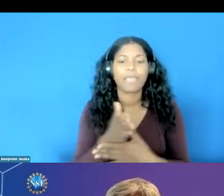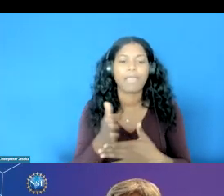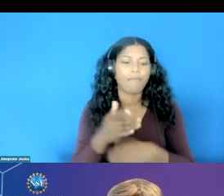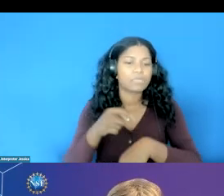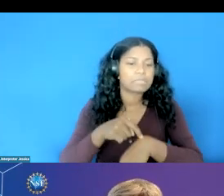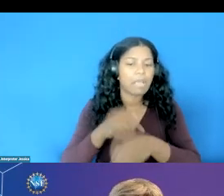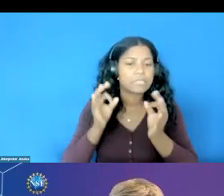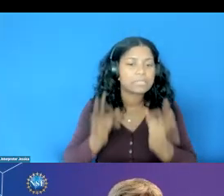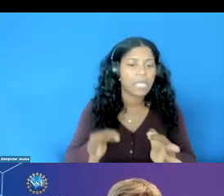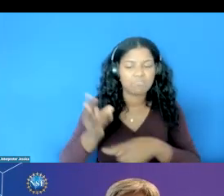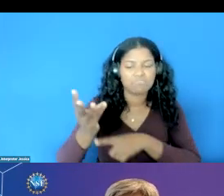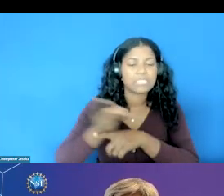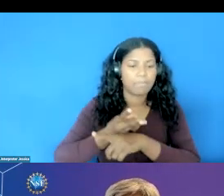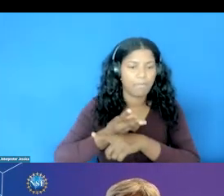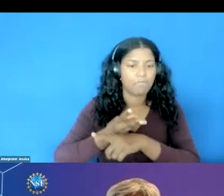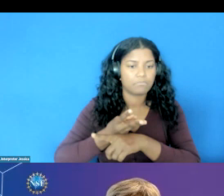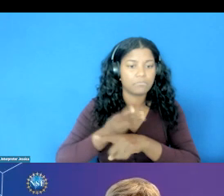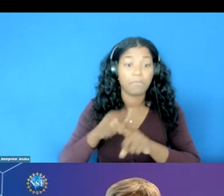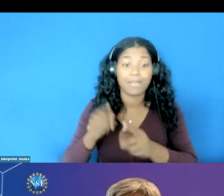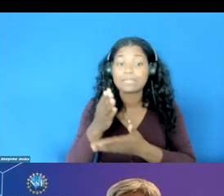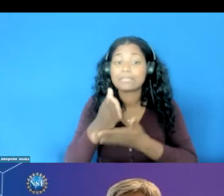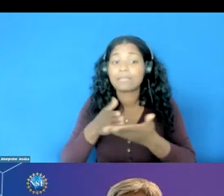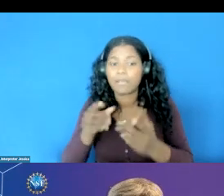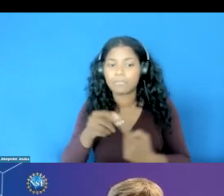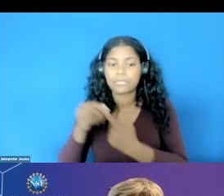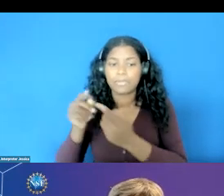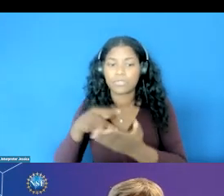But, again note, that some special programs do have deadlines,